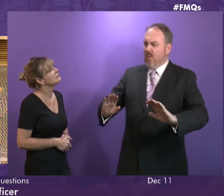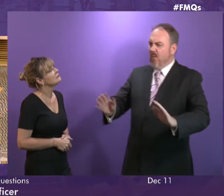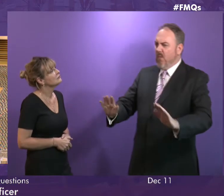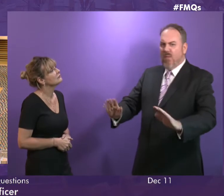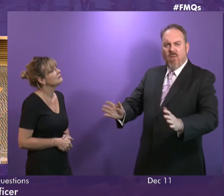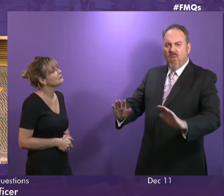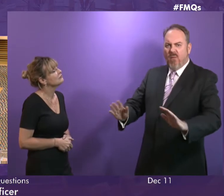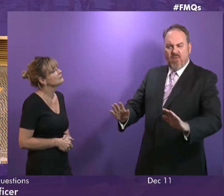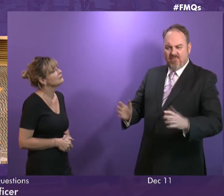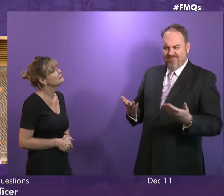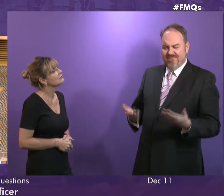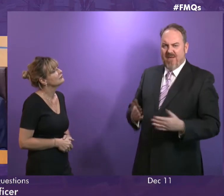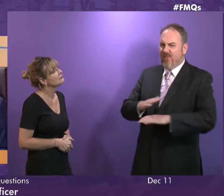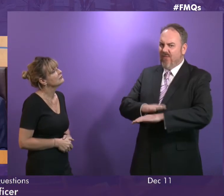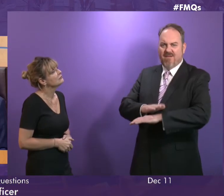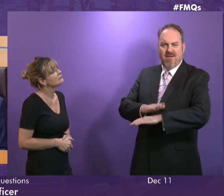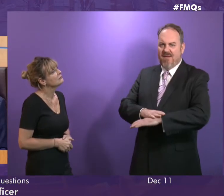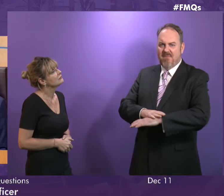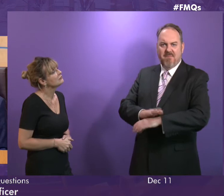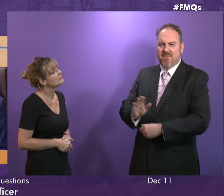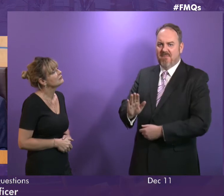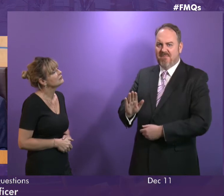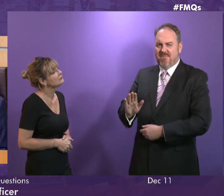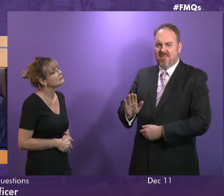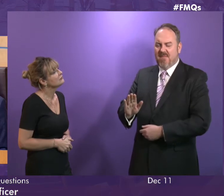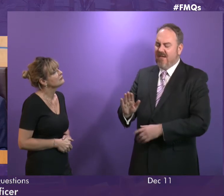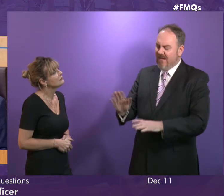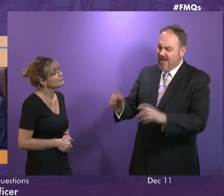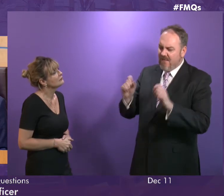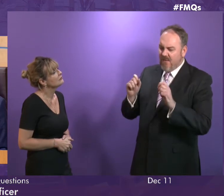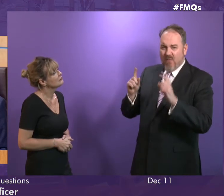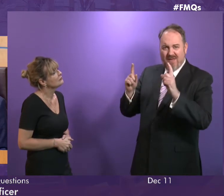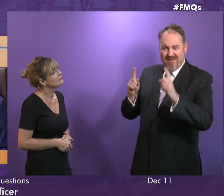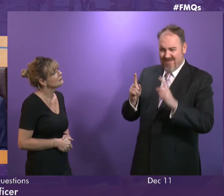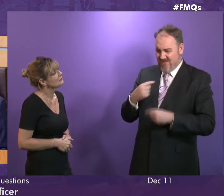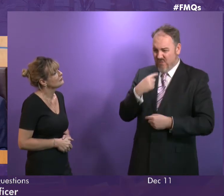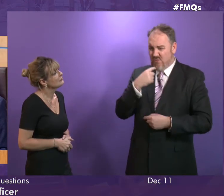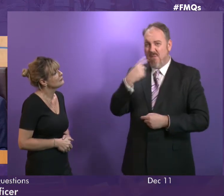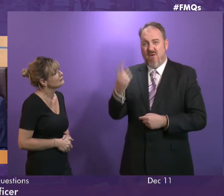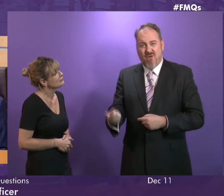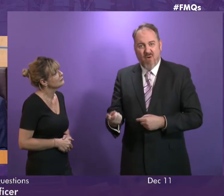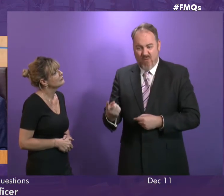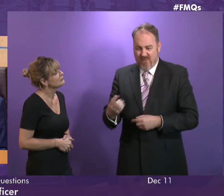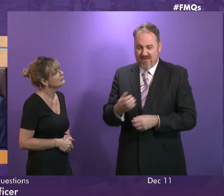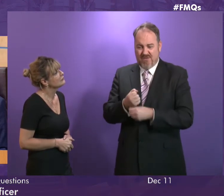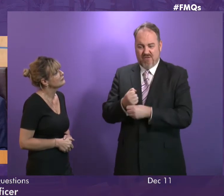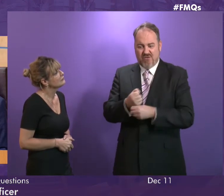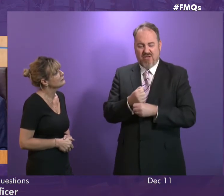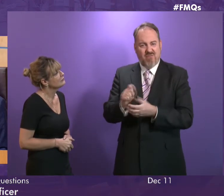the general election, and I recognise the topics that are going to be discussed. I am